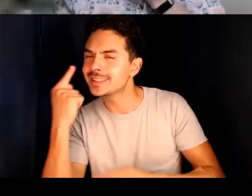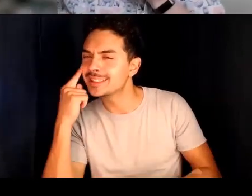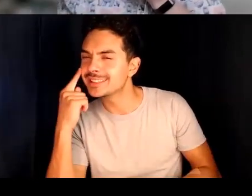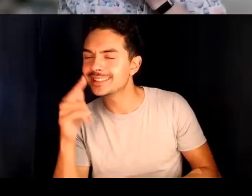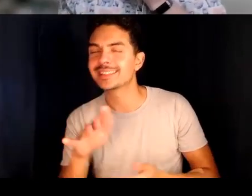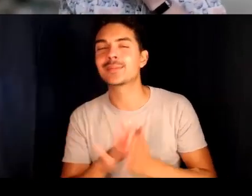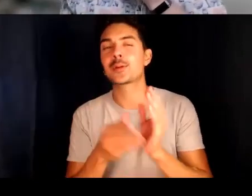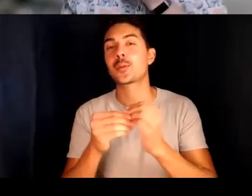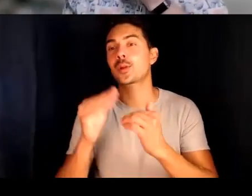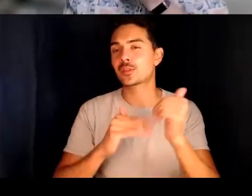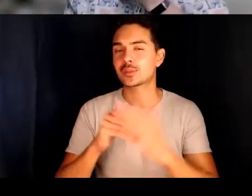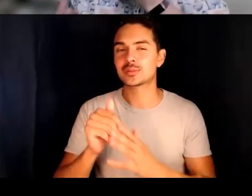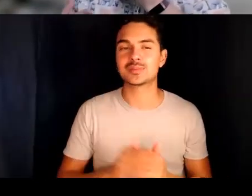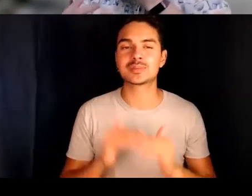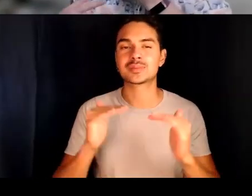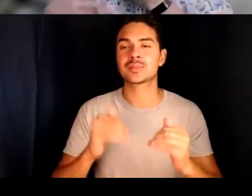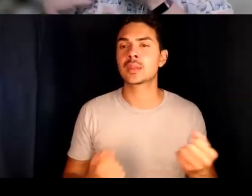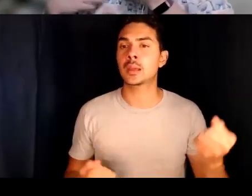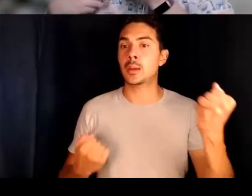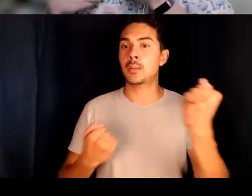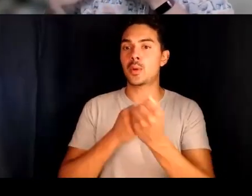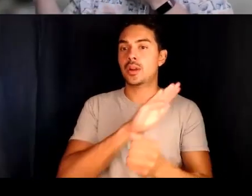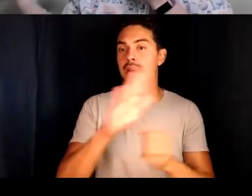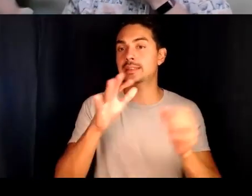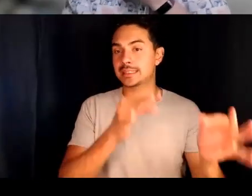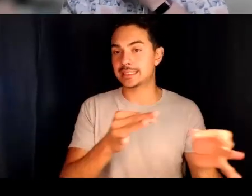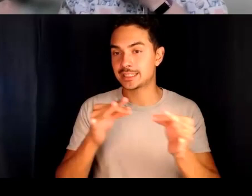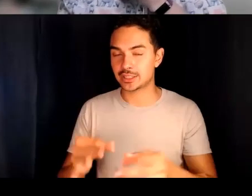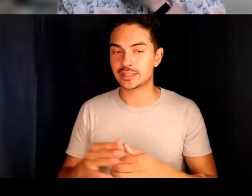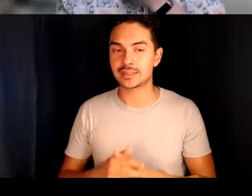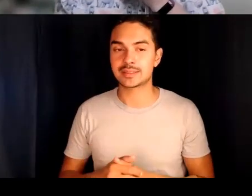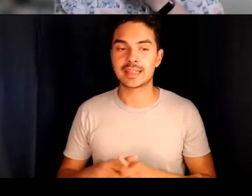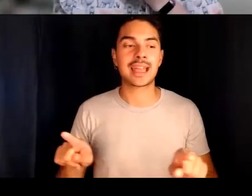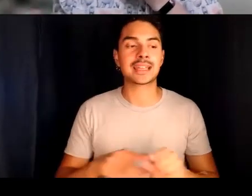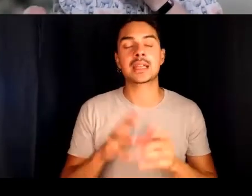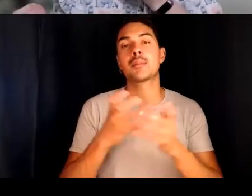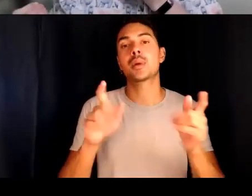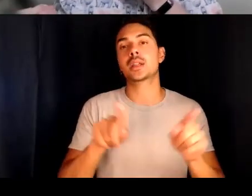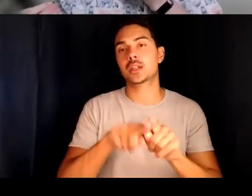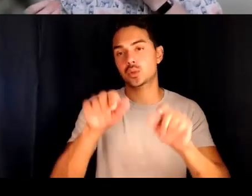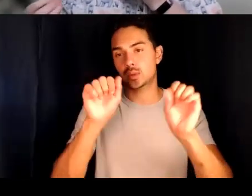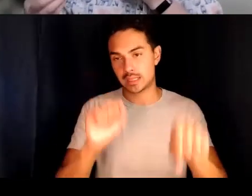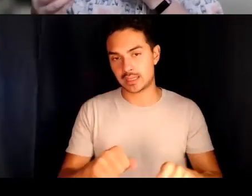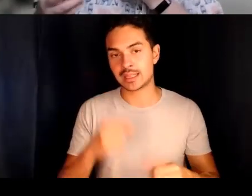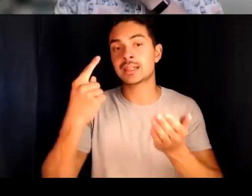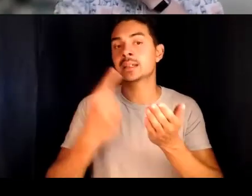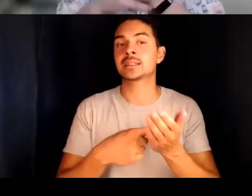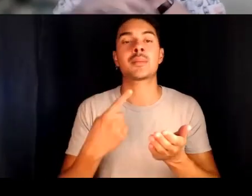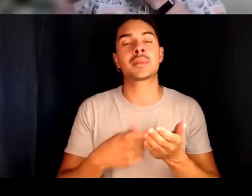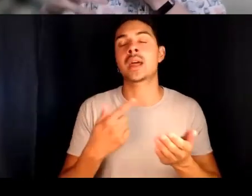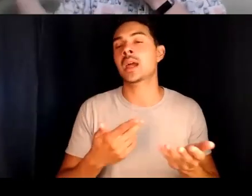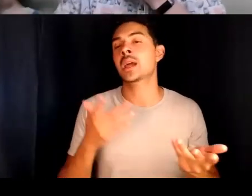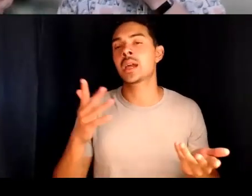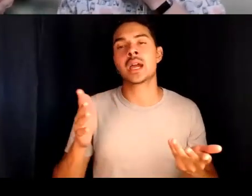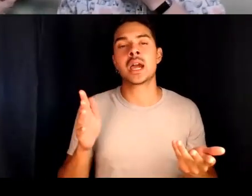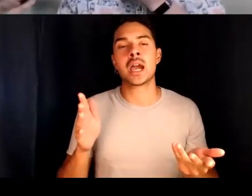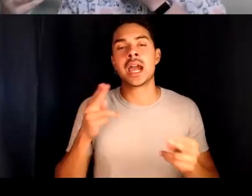Support their decisions as much as you can, and sometimes that's naming a few different choices